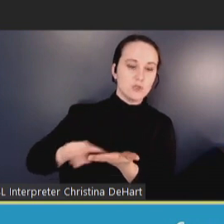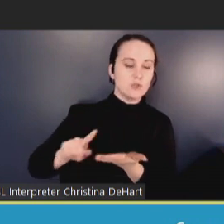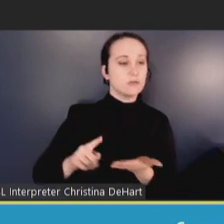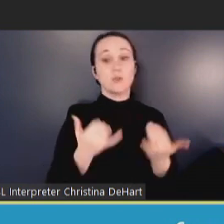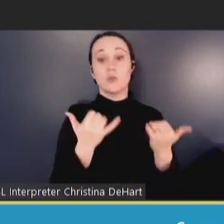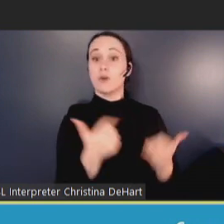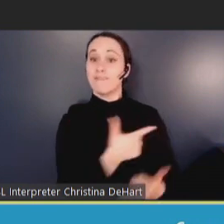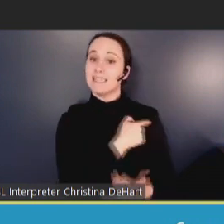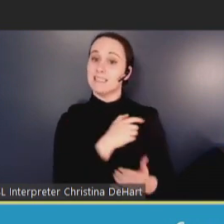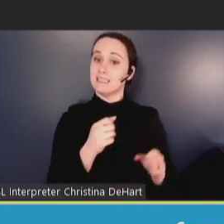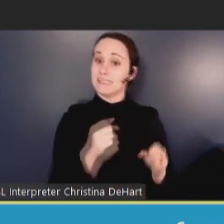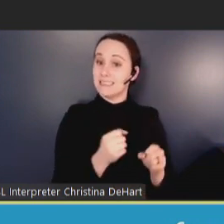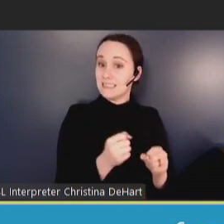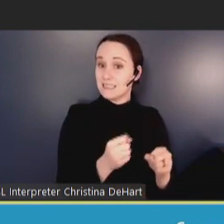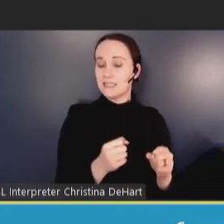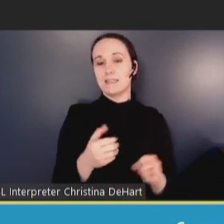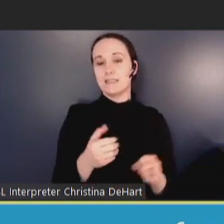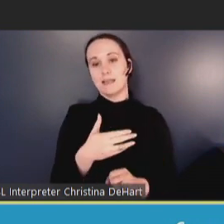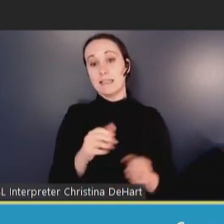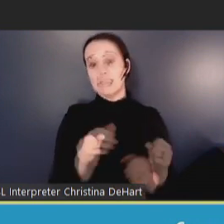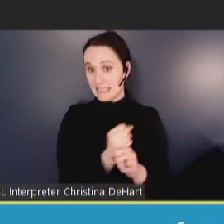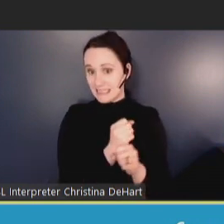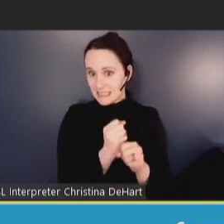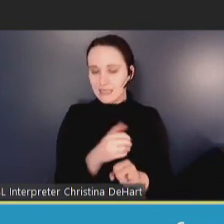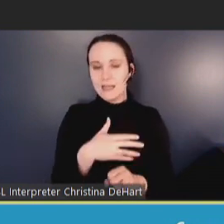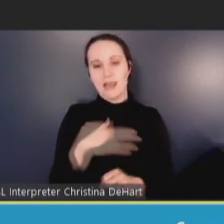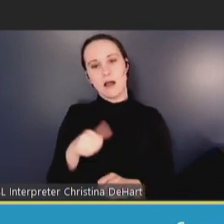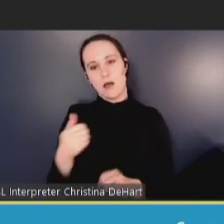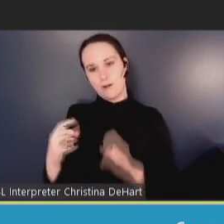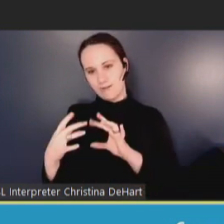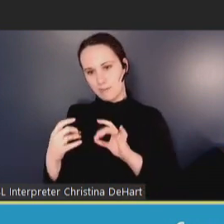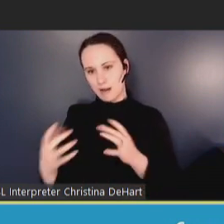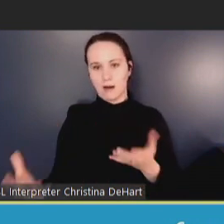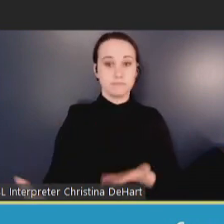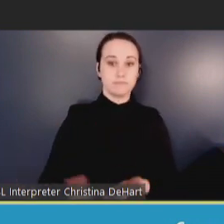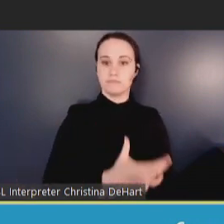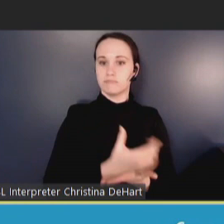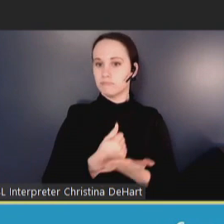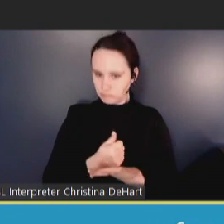and Press Ganey survey feedback, all which further validated the gap in care.